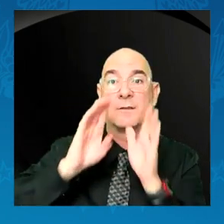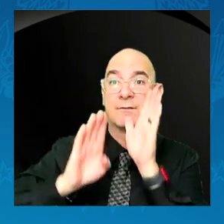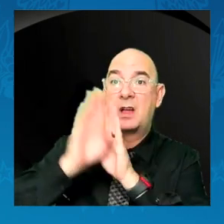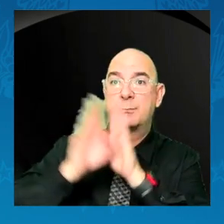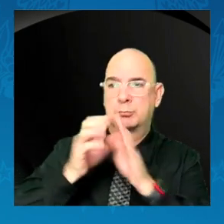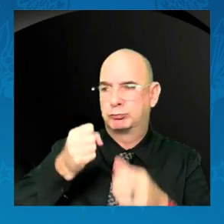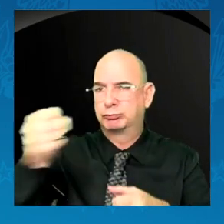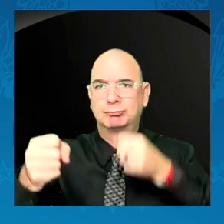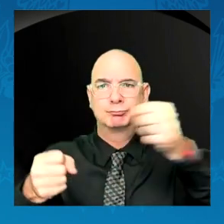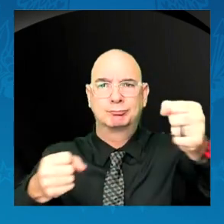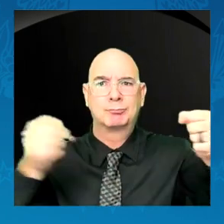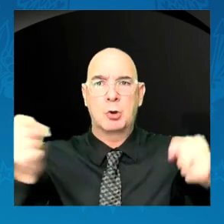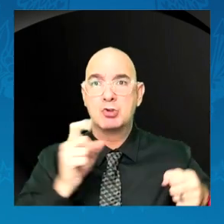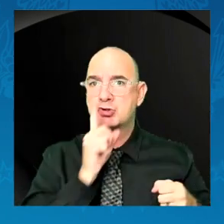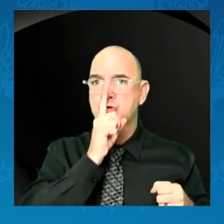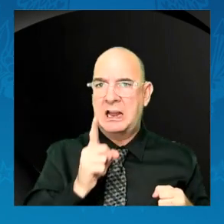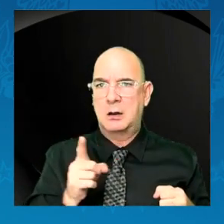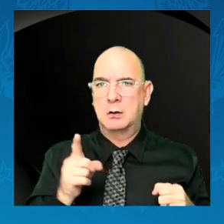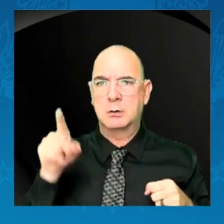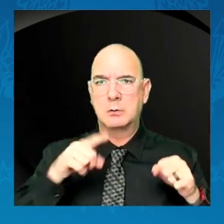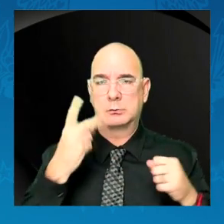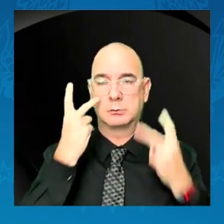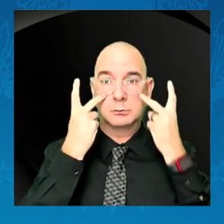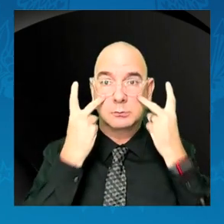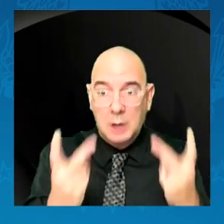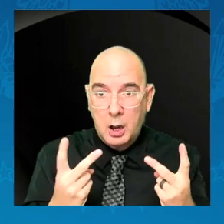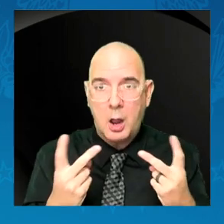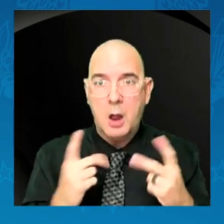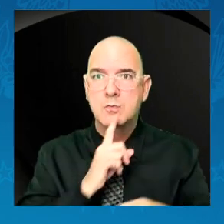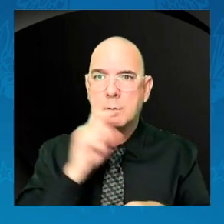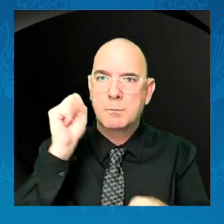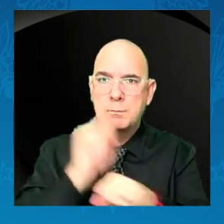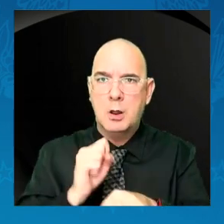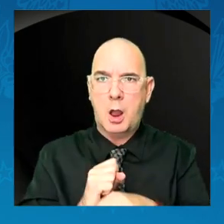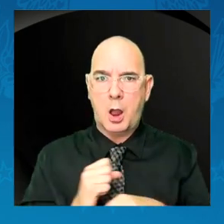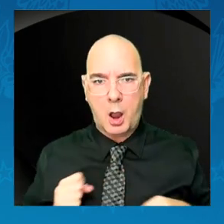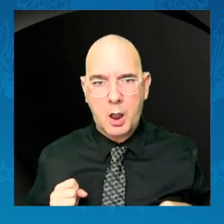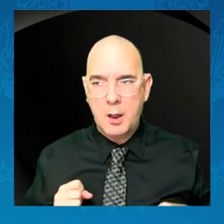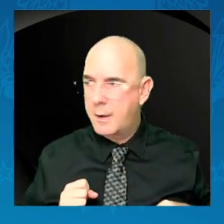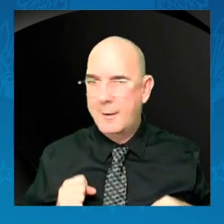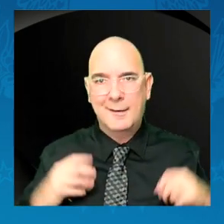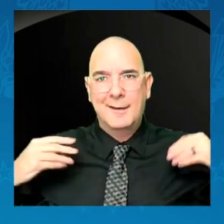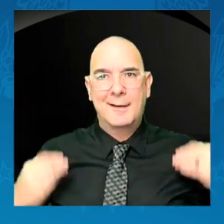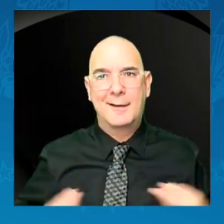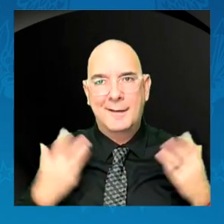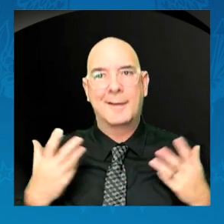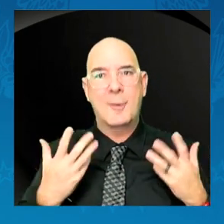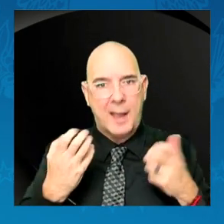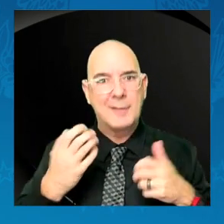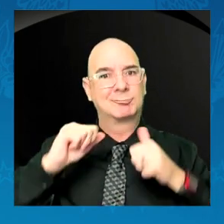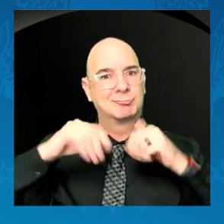and really feel the excitement of space development. Students who participated in mission design orbit design,